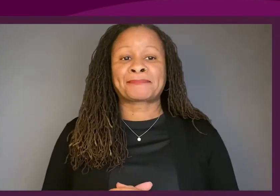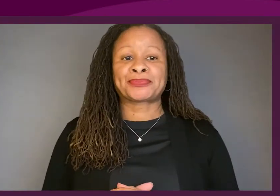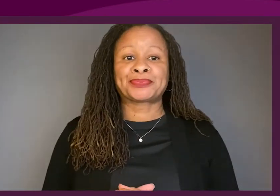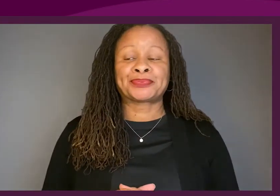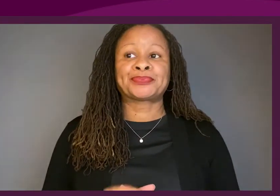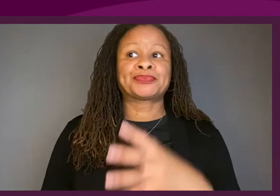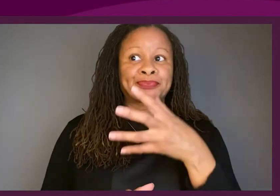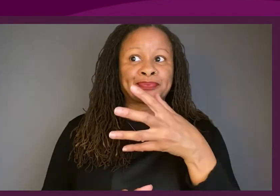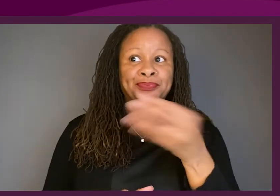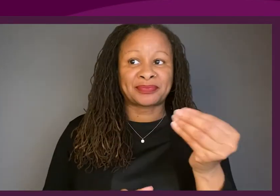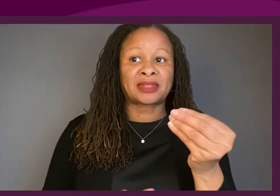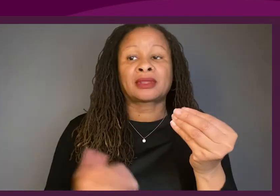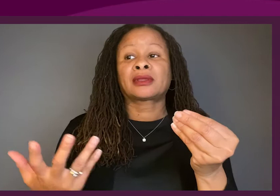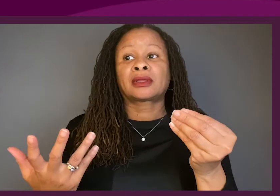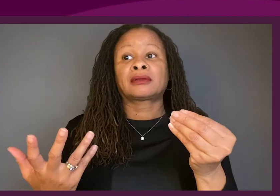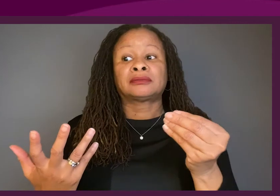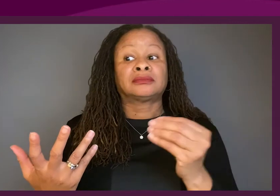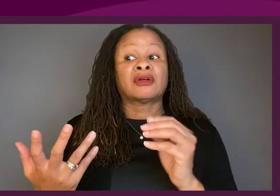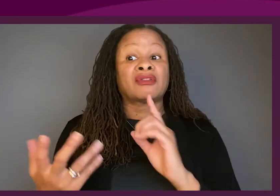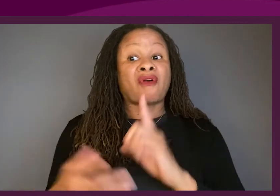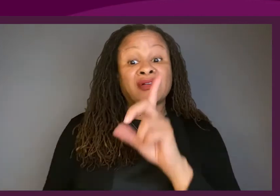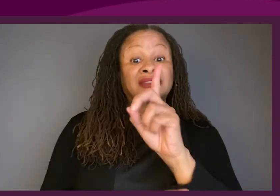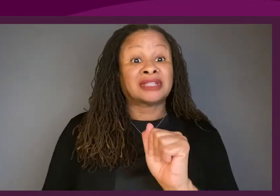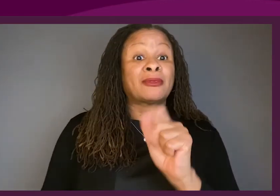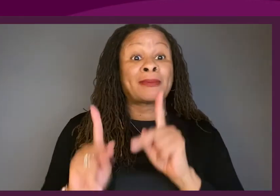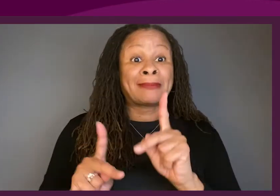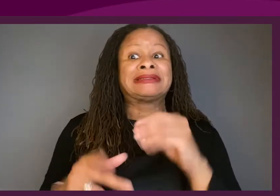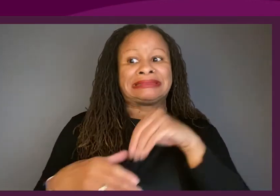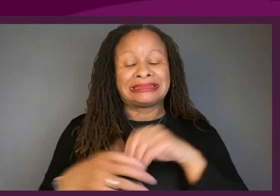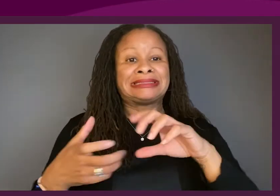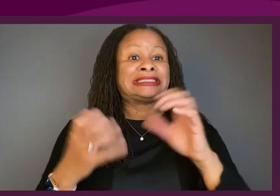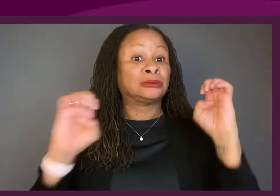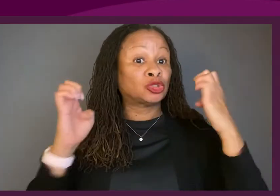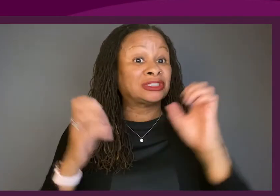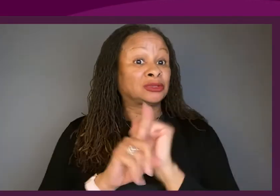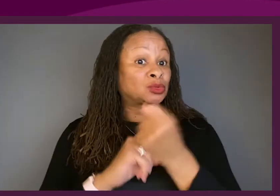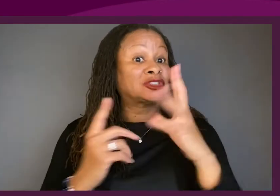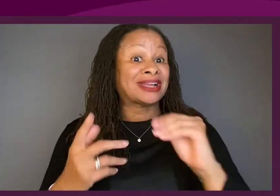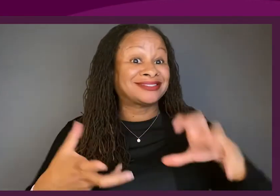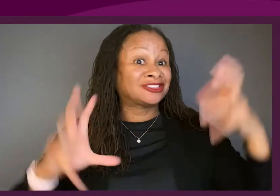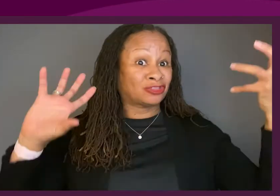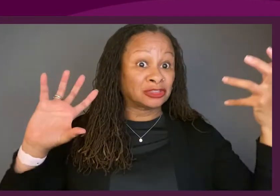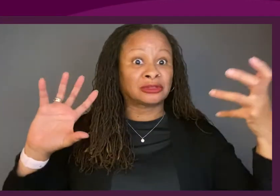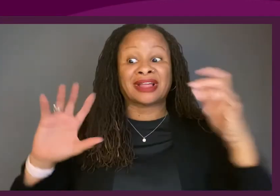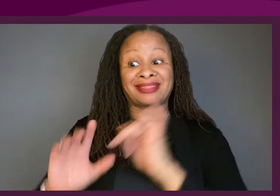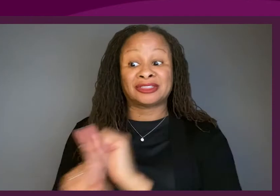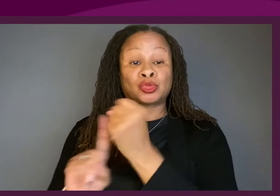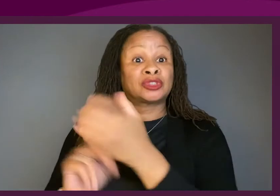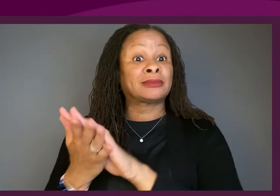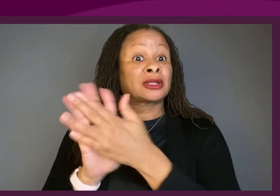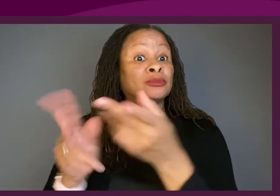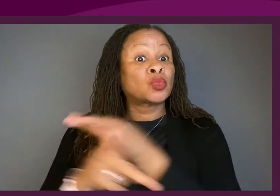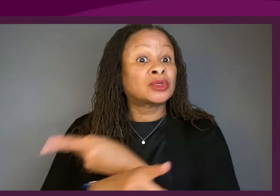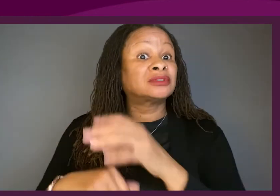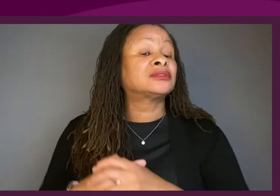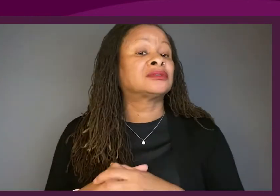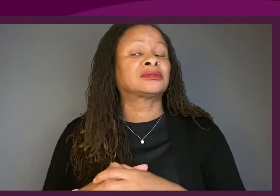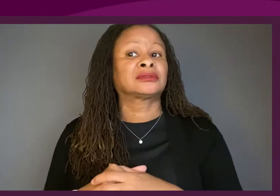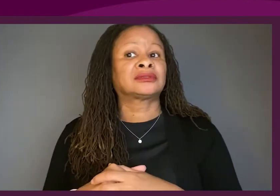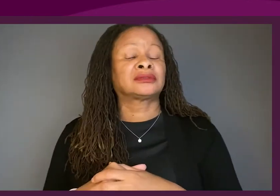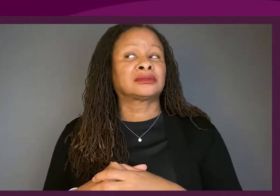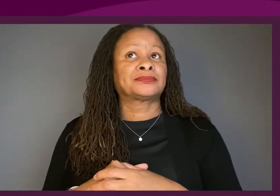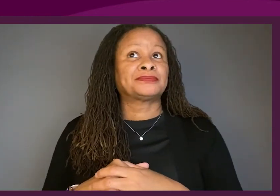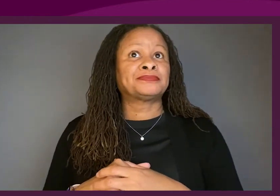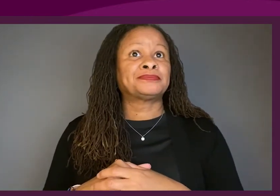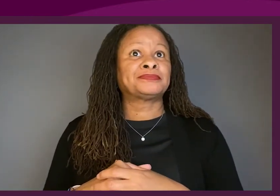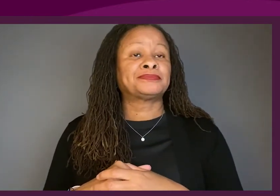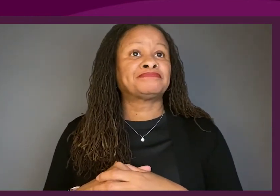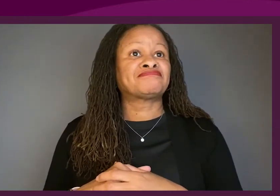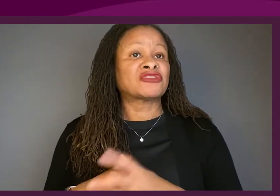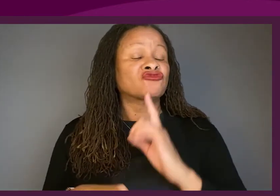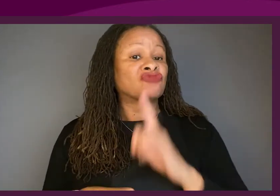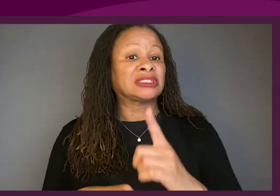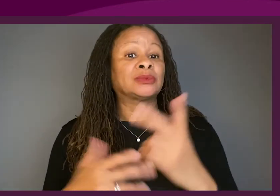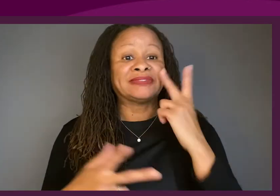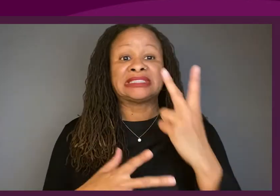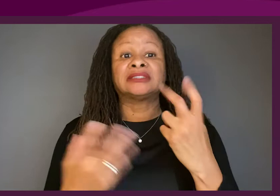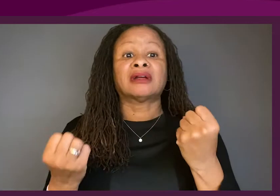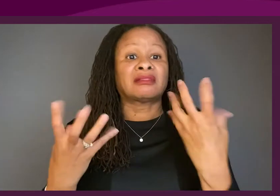and for disabled people in emergencies and disasters, the last period in which COVID